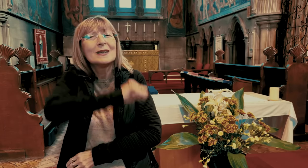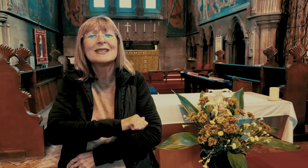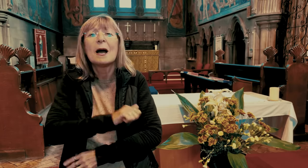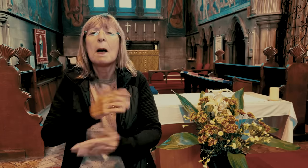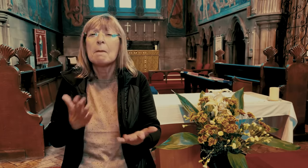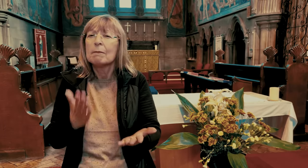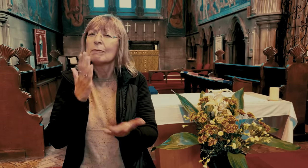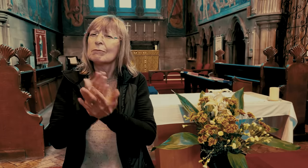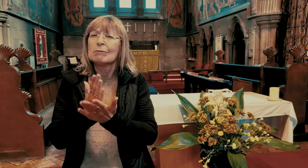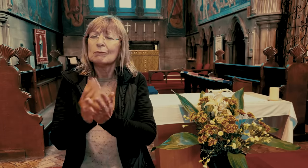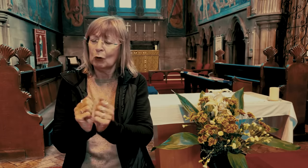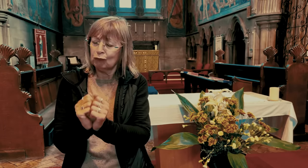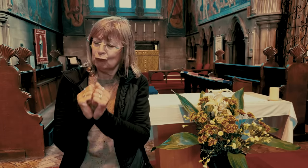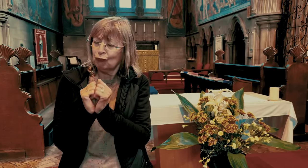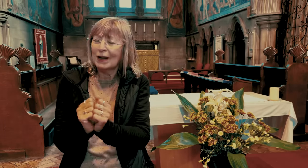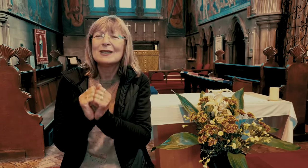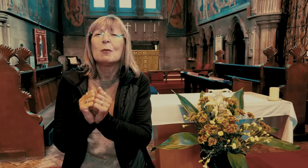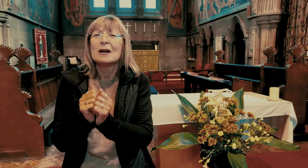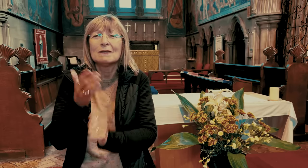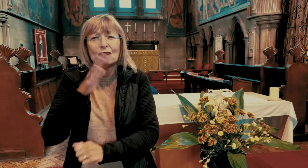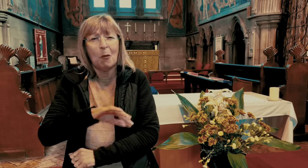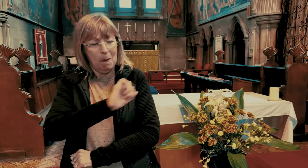and with gratitude in your hearts